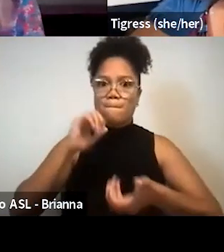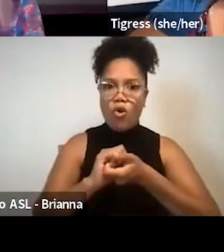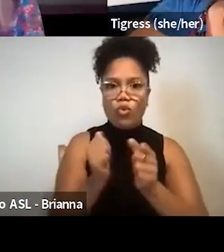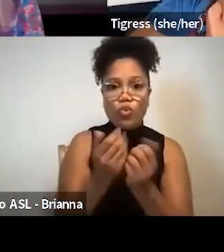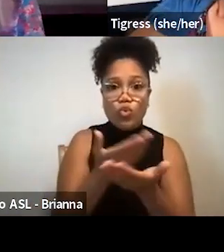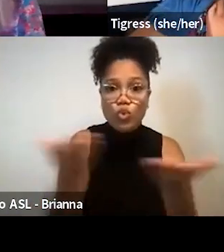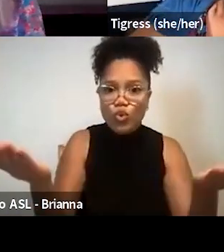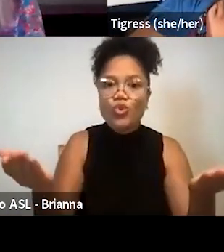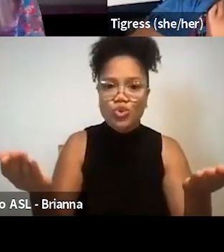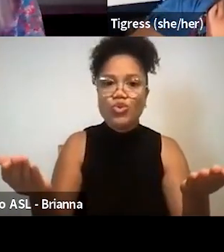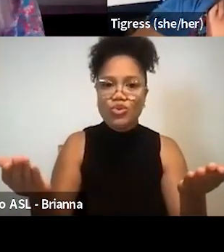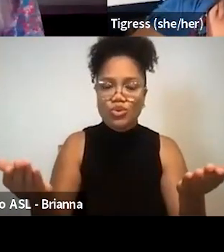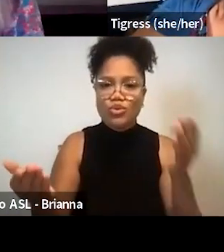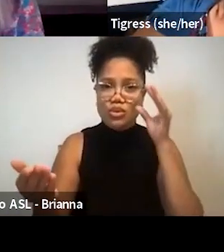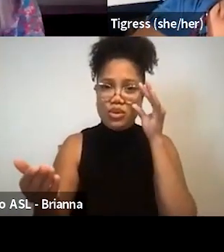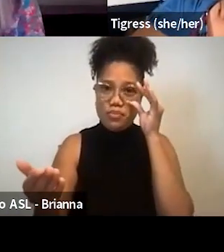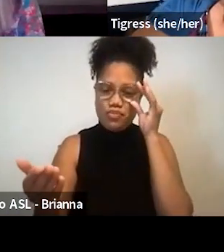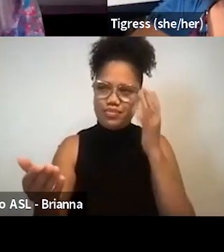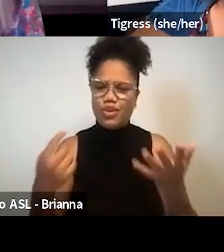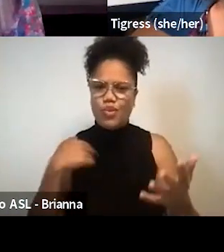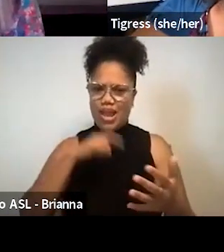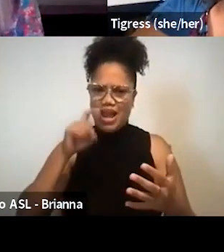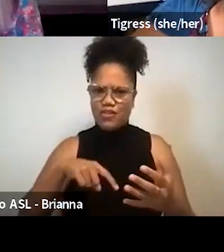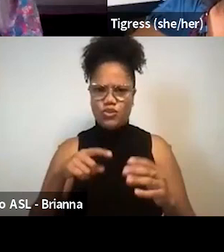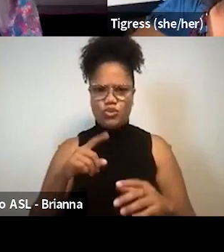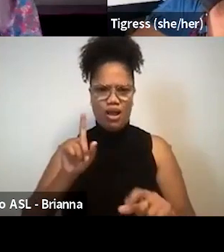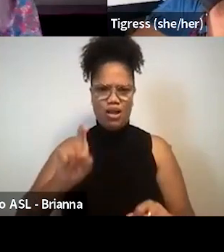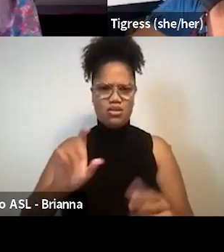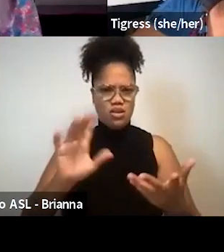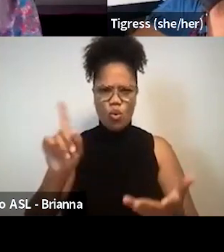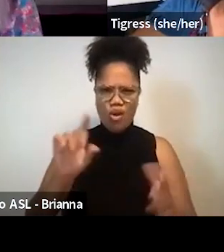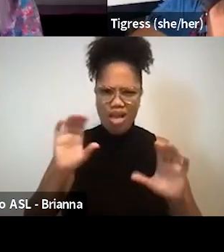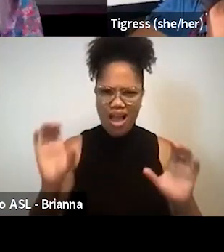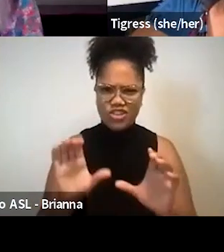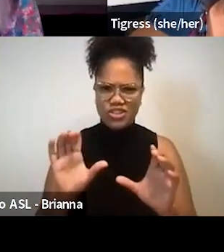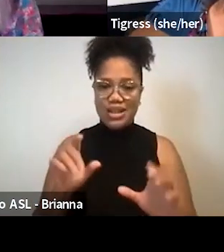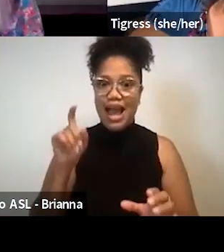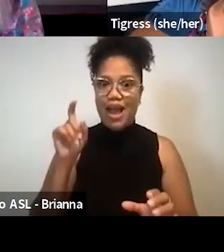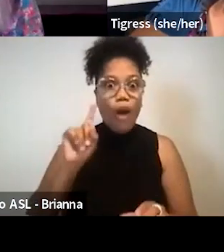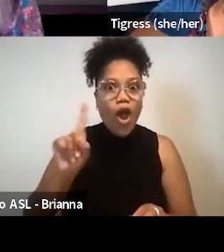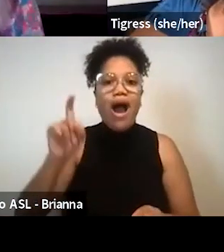in terms of where was where the action really needed, it was really in that legislative space, given the complete,